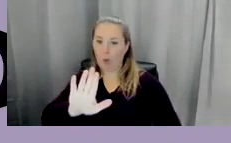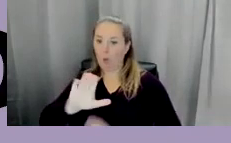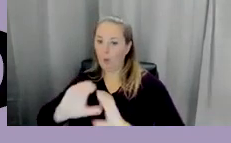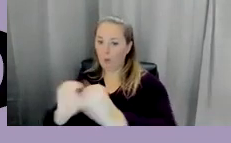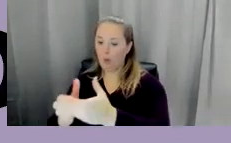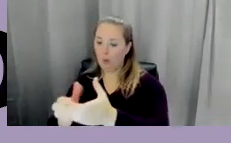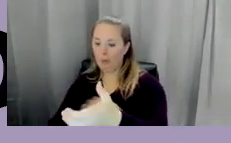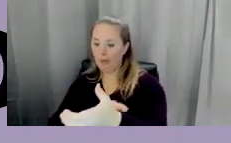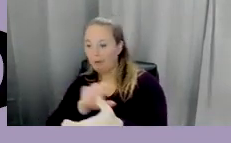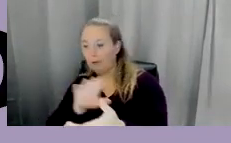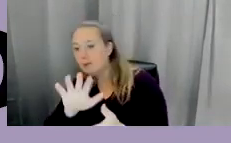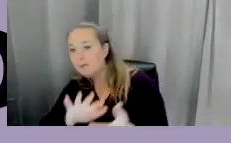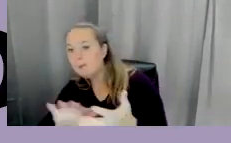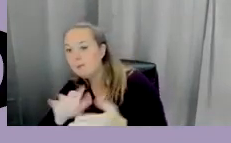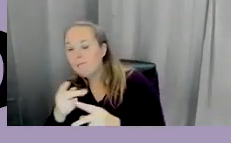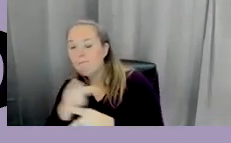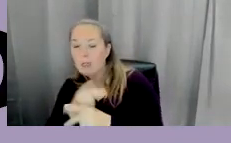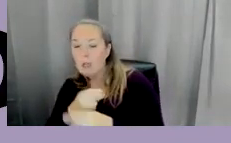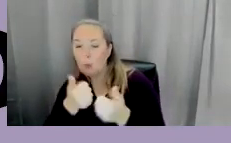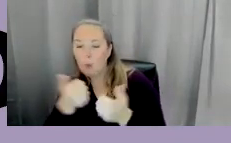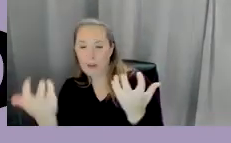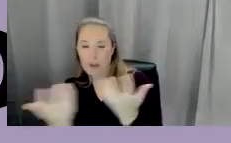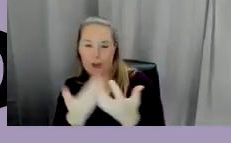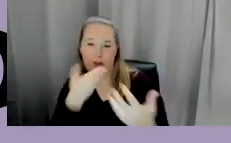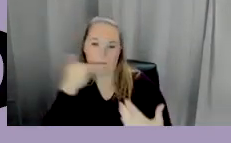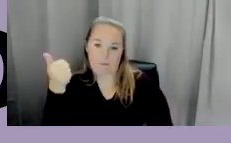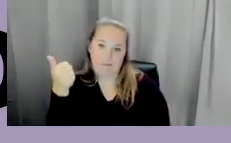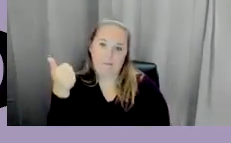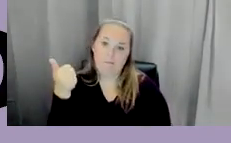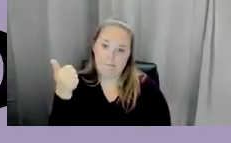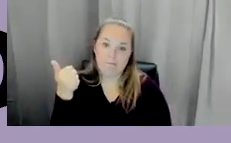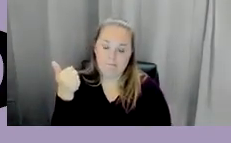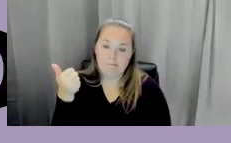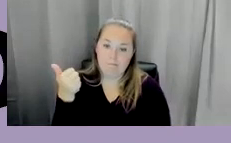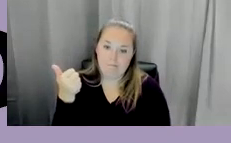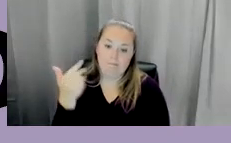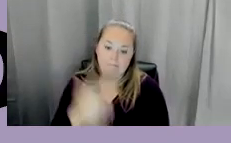ONE GROUP